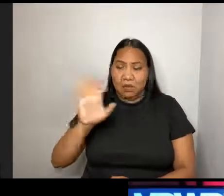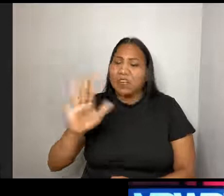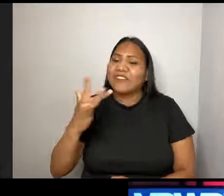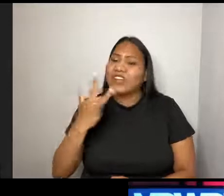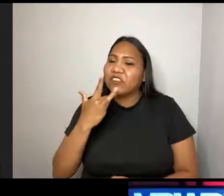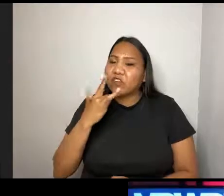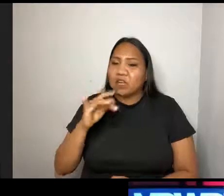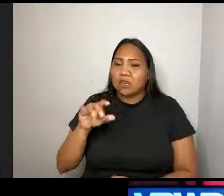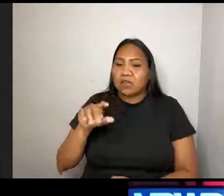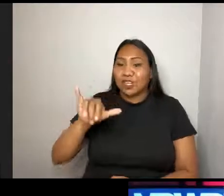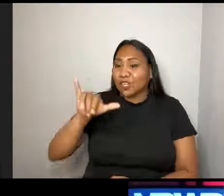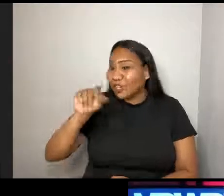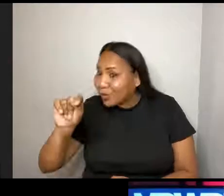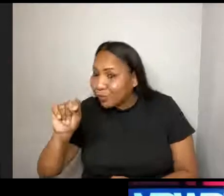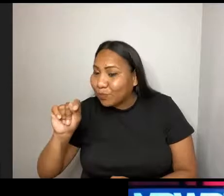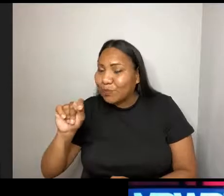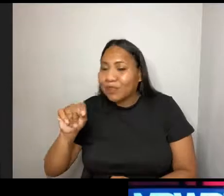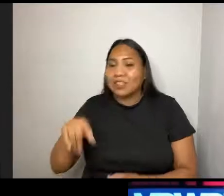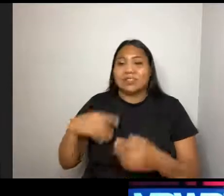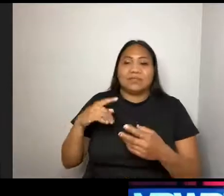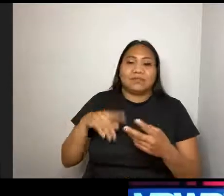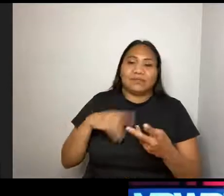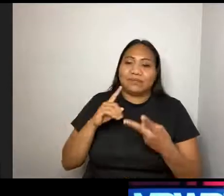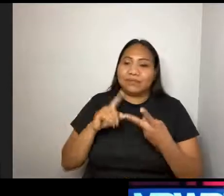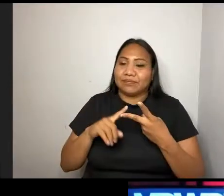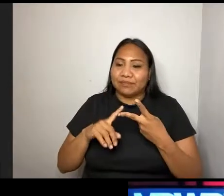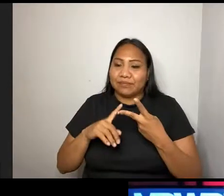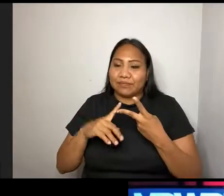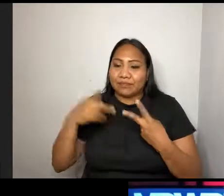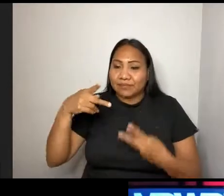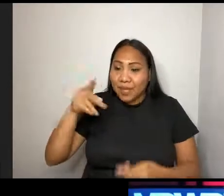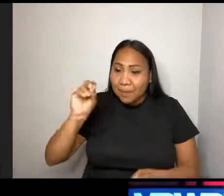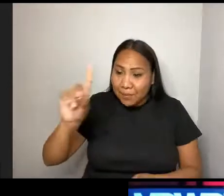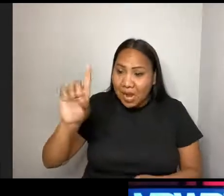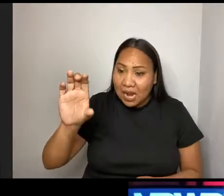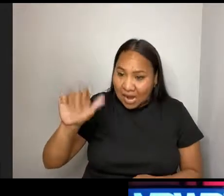us grow our audience. Appreciate you all and see you next week.